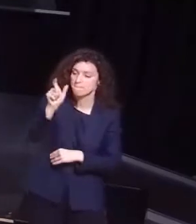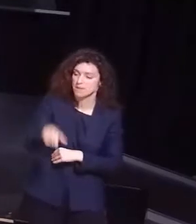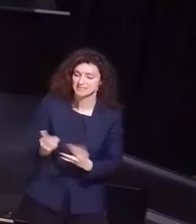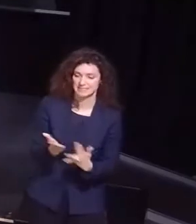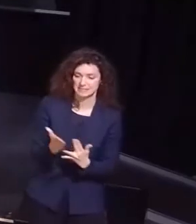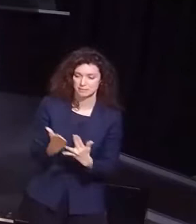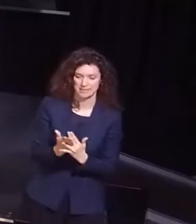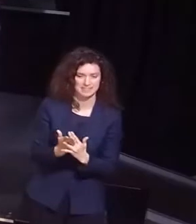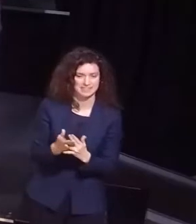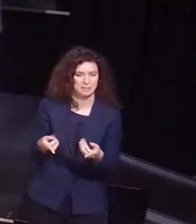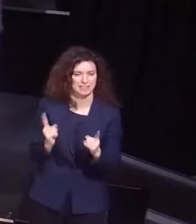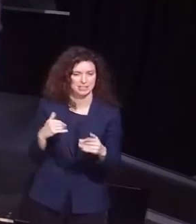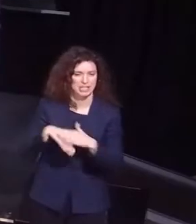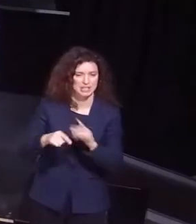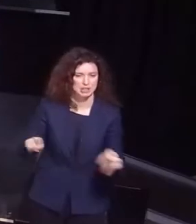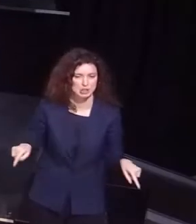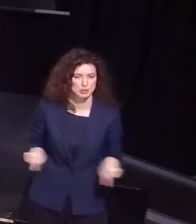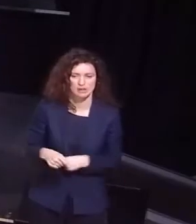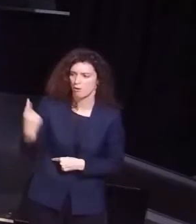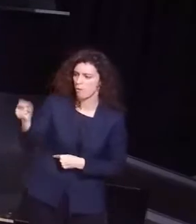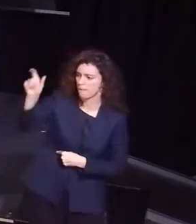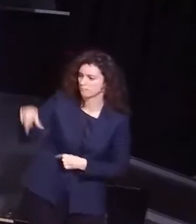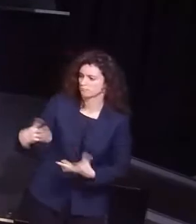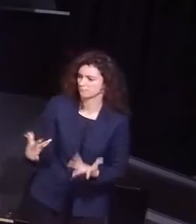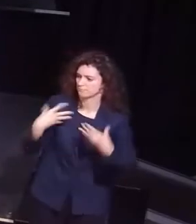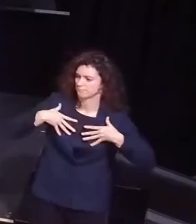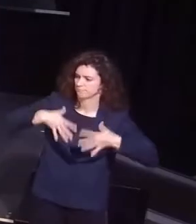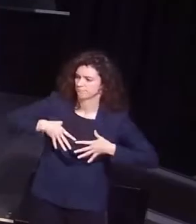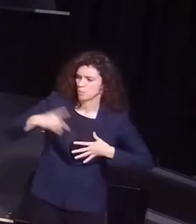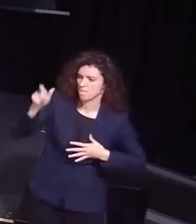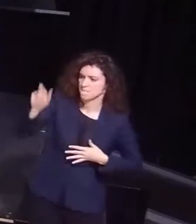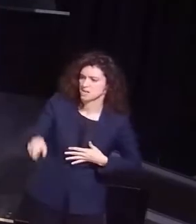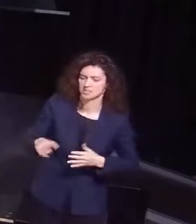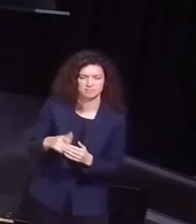that was it, you were good. That would make your product accessible.